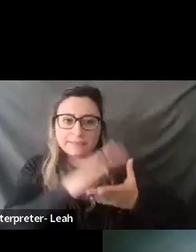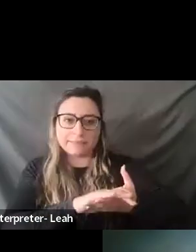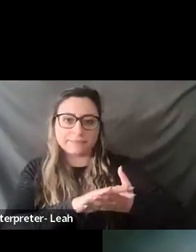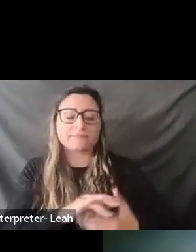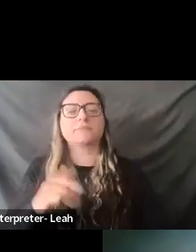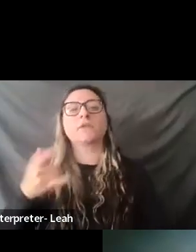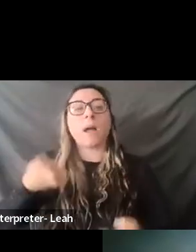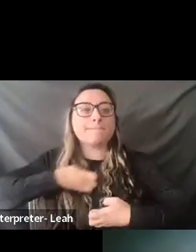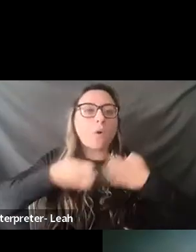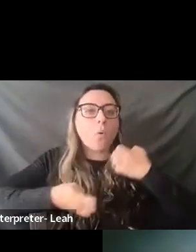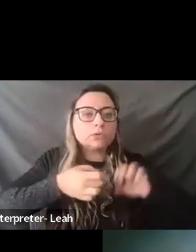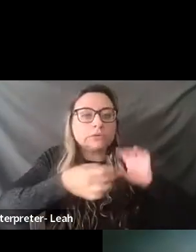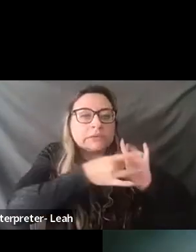And one woman actually said, she goes, I guess I just, you know, whatever, nagged him into do it. I cried.